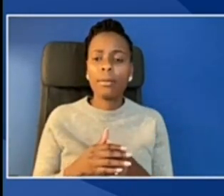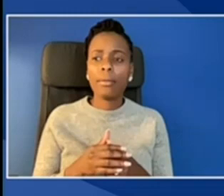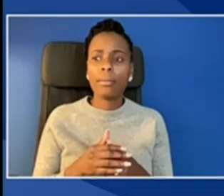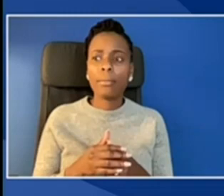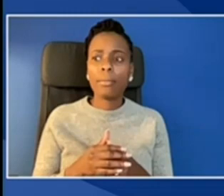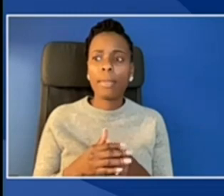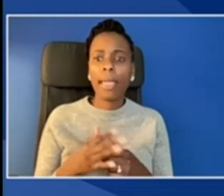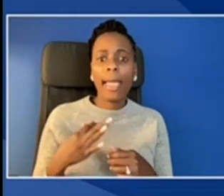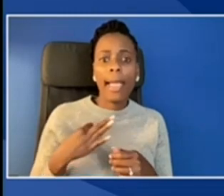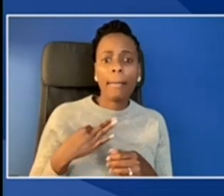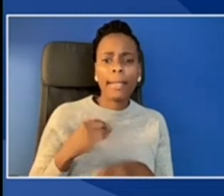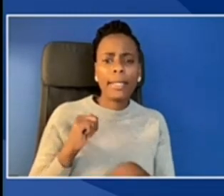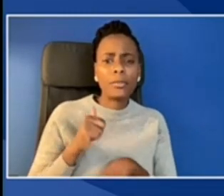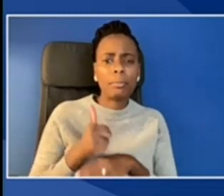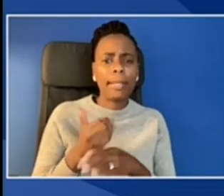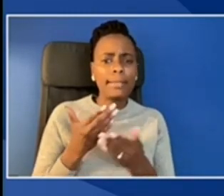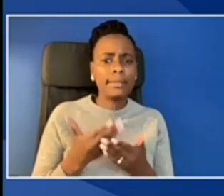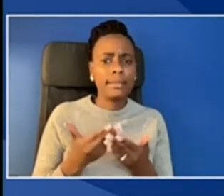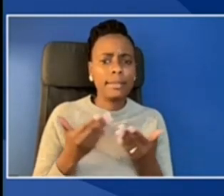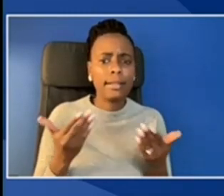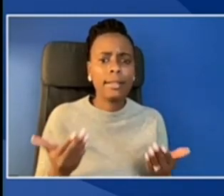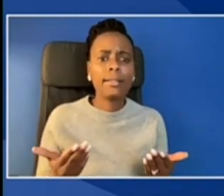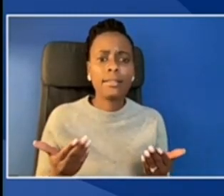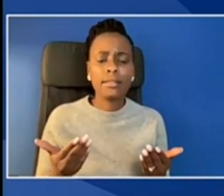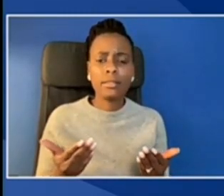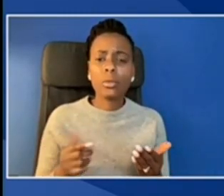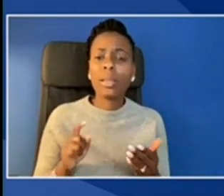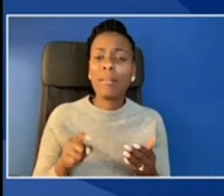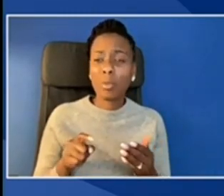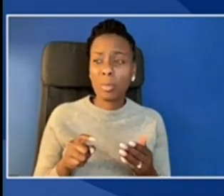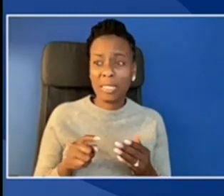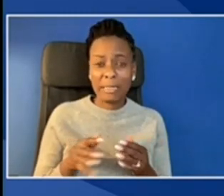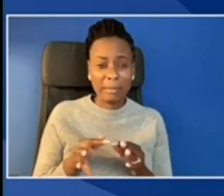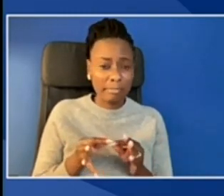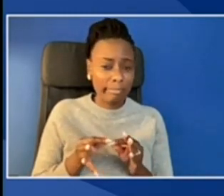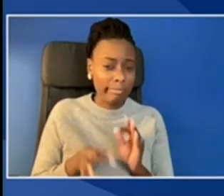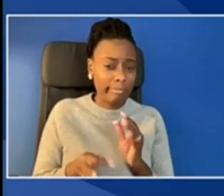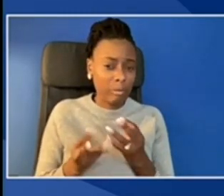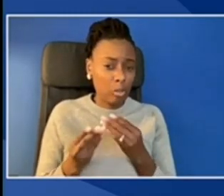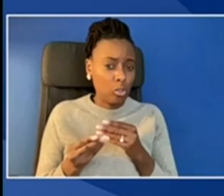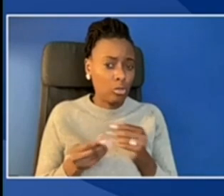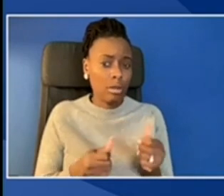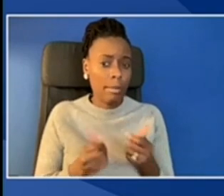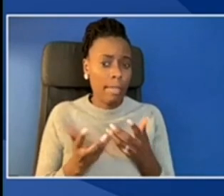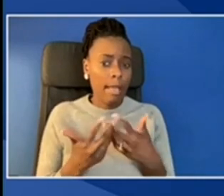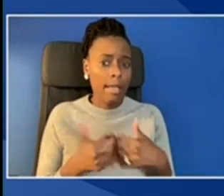If things are application-based, it would have to be a very streamlined application process with a general assumption that we